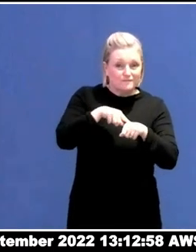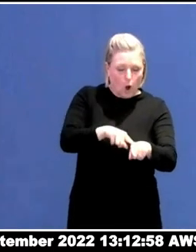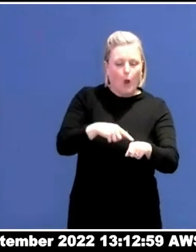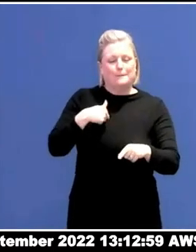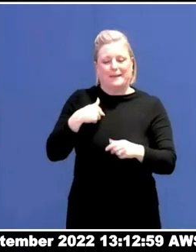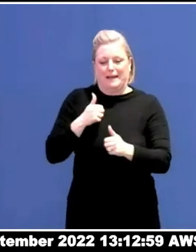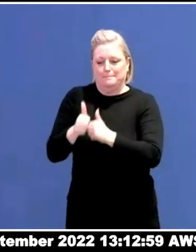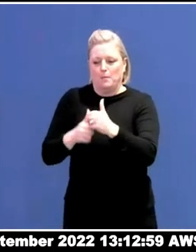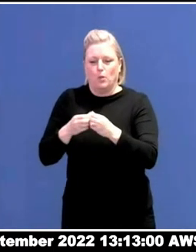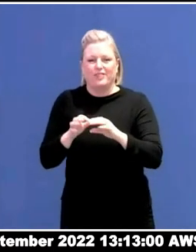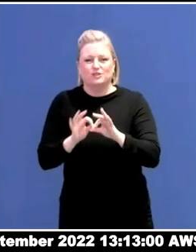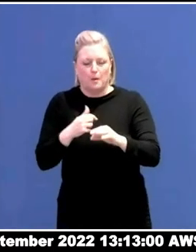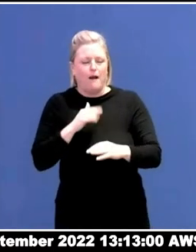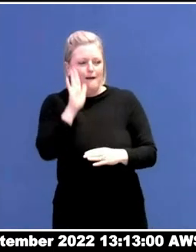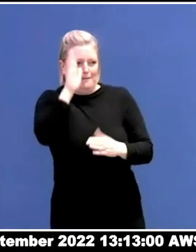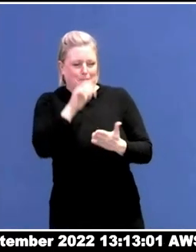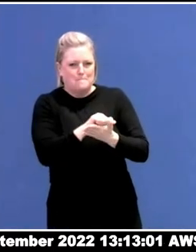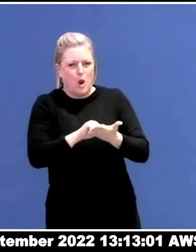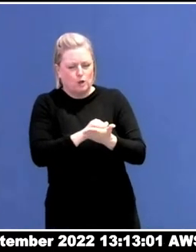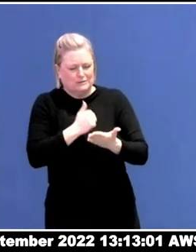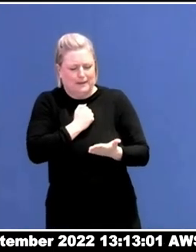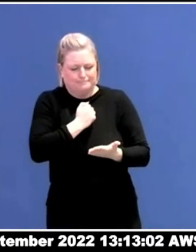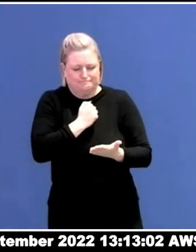I apologise. I speak fast. Mr Newhouse -